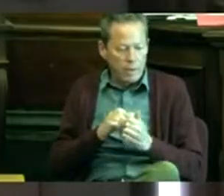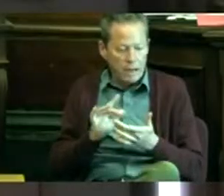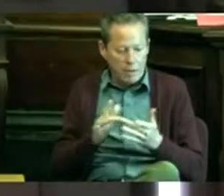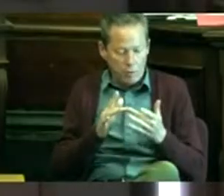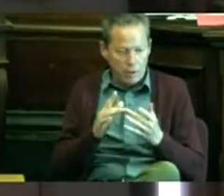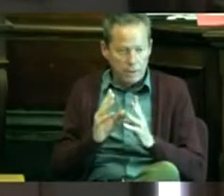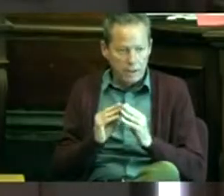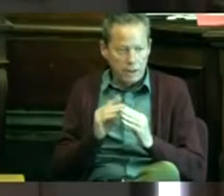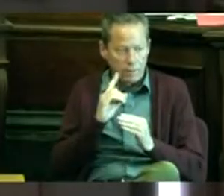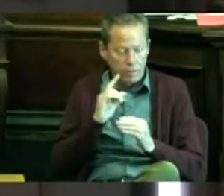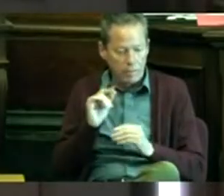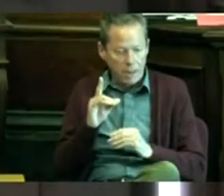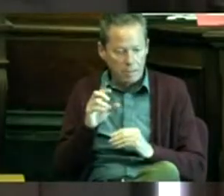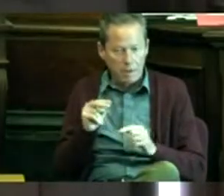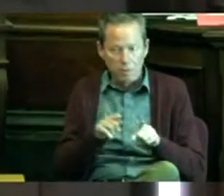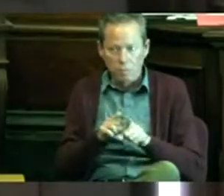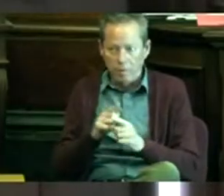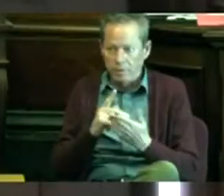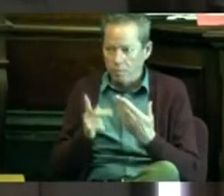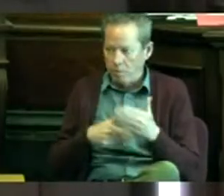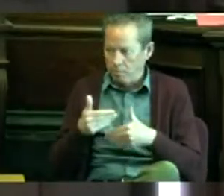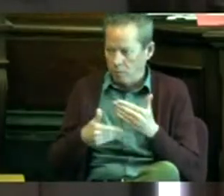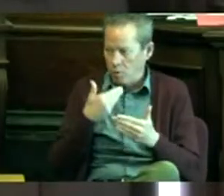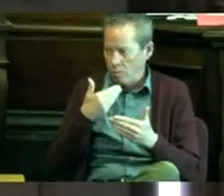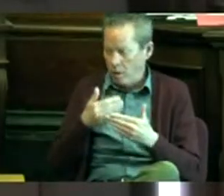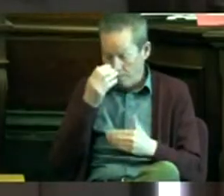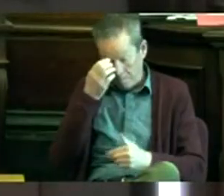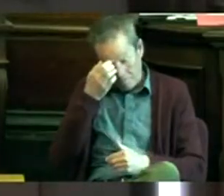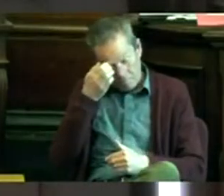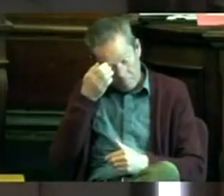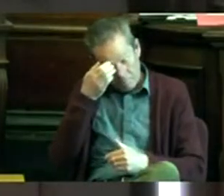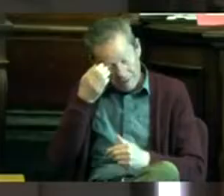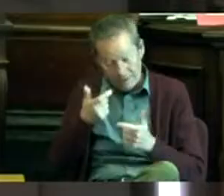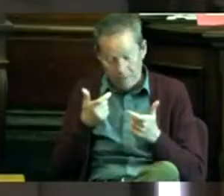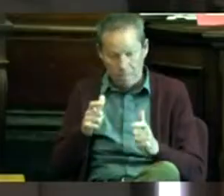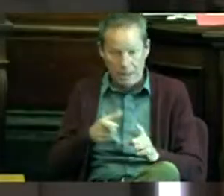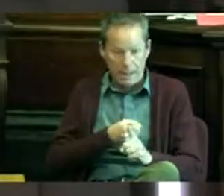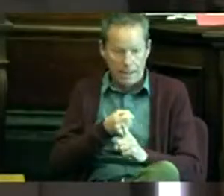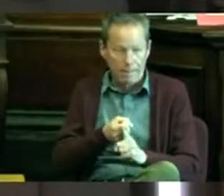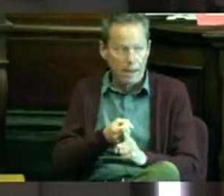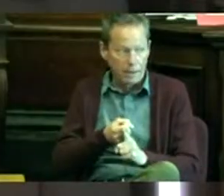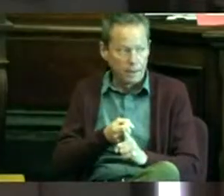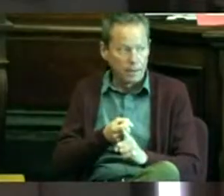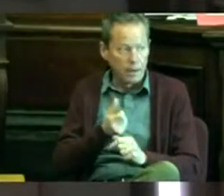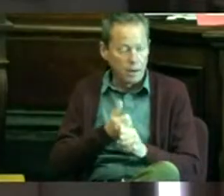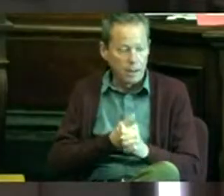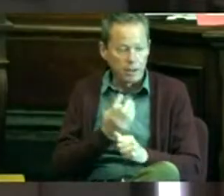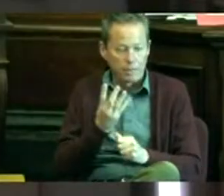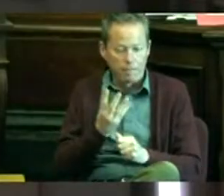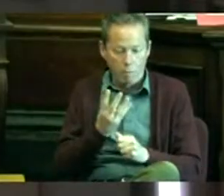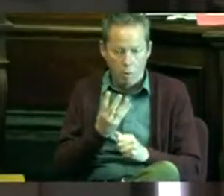think there was pretty wide consensus from council who was in that work session. And I've heard from the administration as